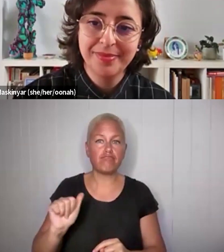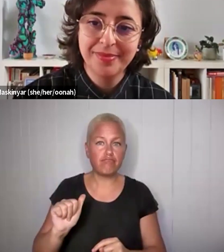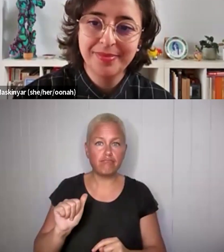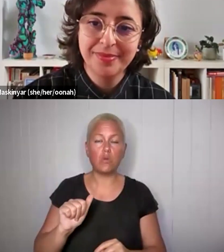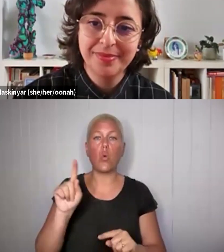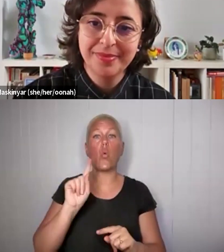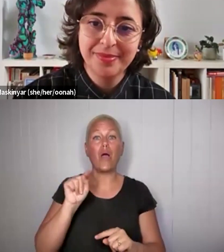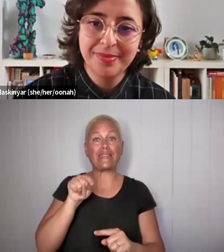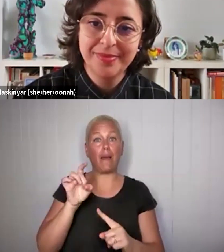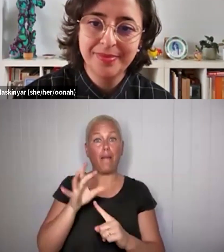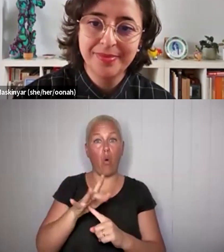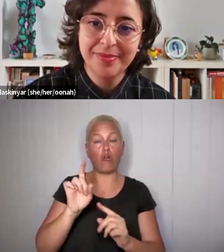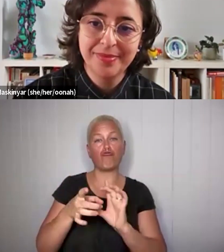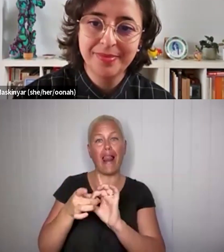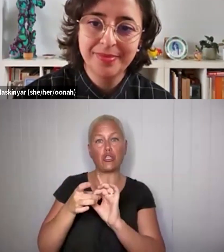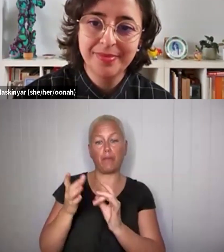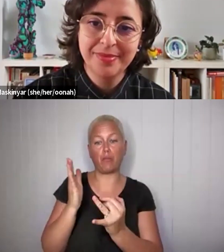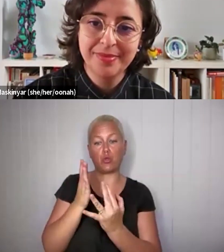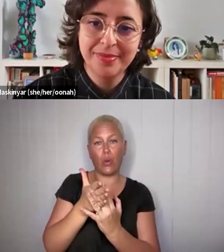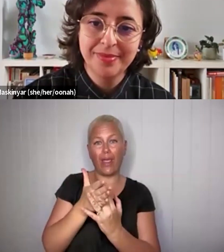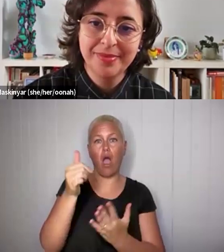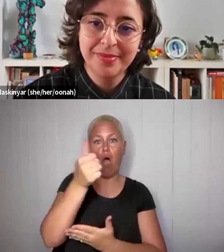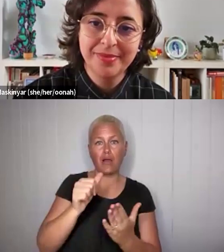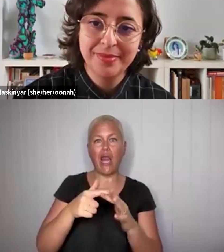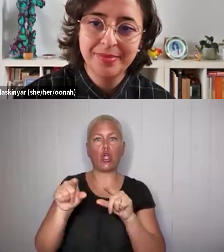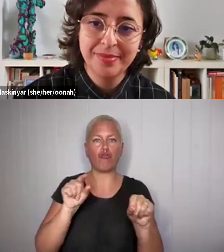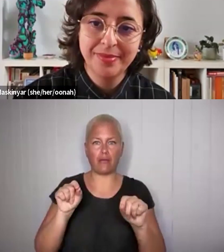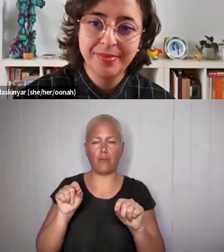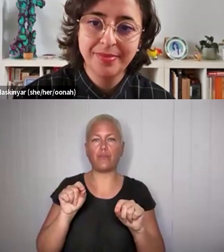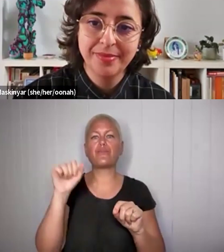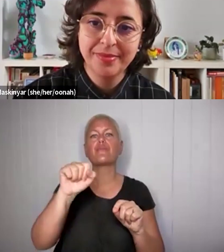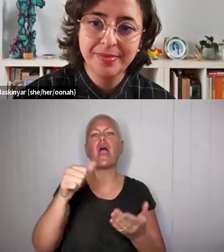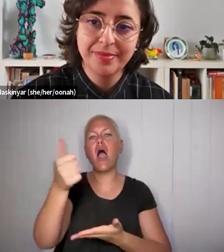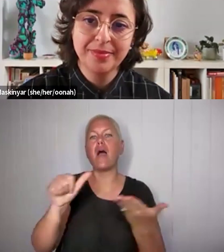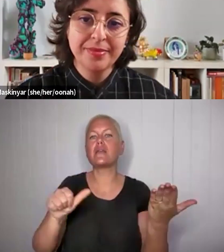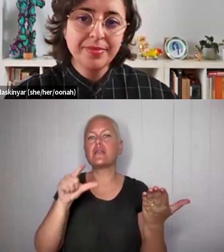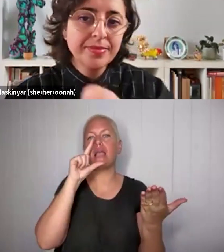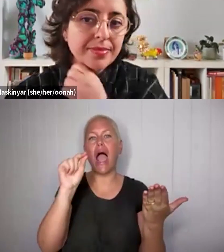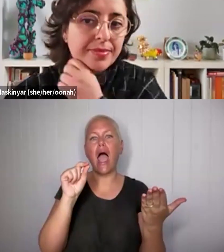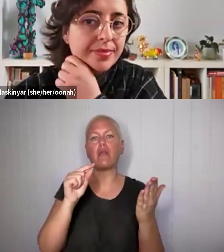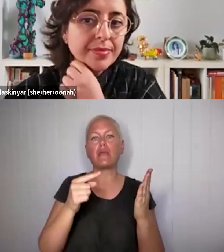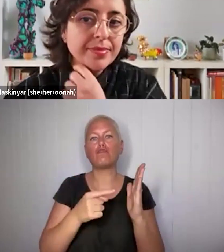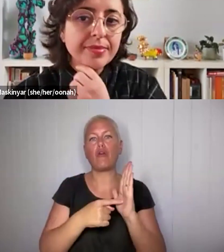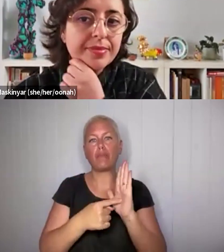is you are working with the curator. Artists can be represented by a gallery,